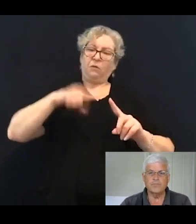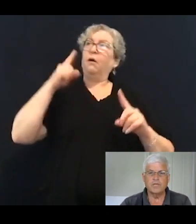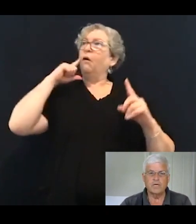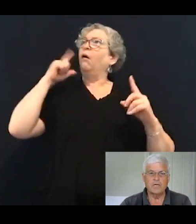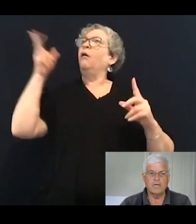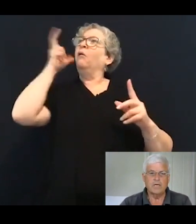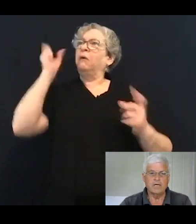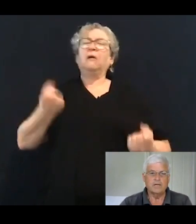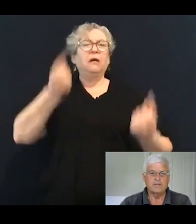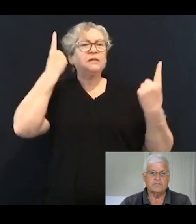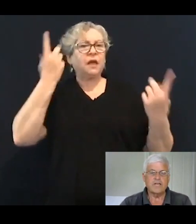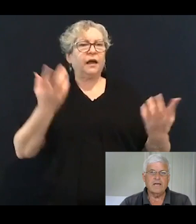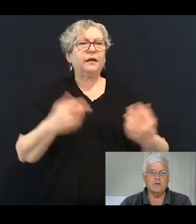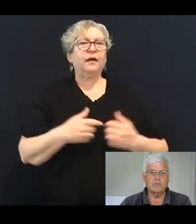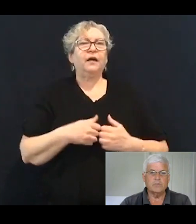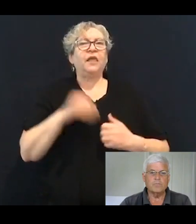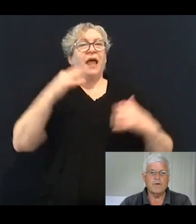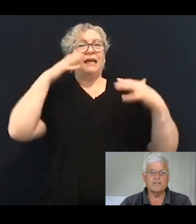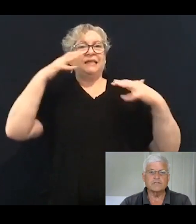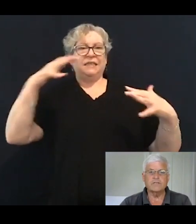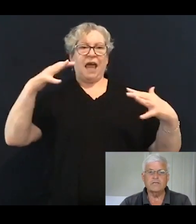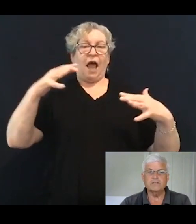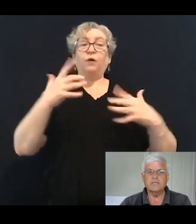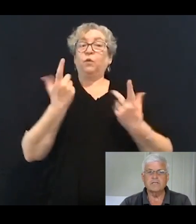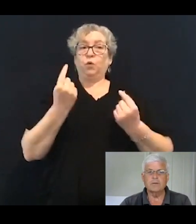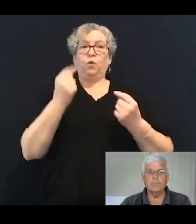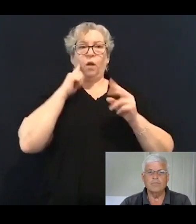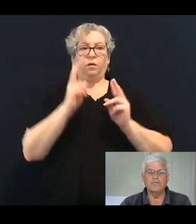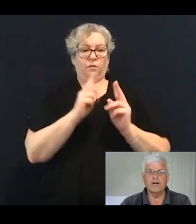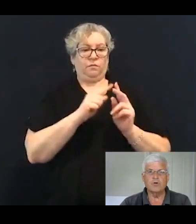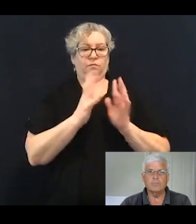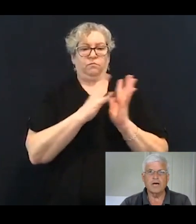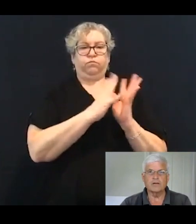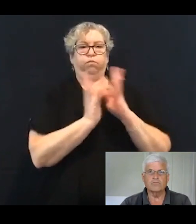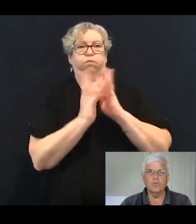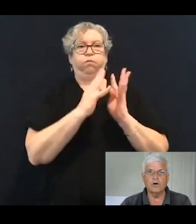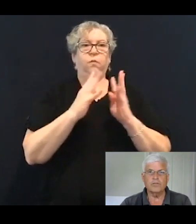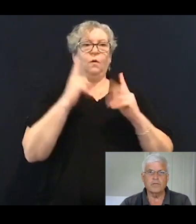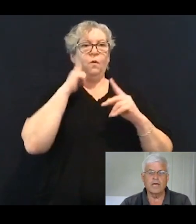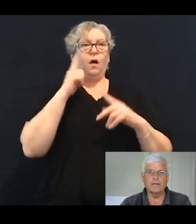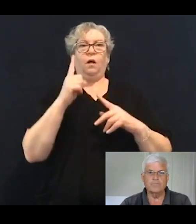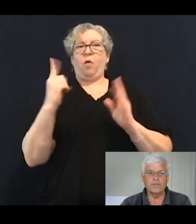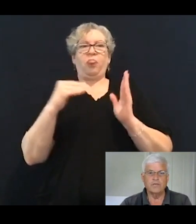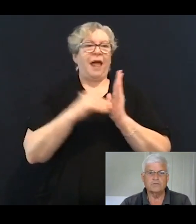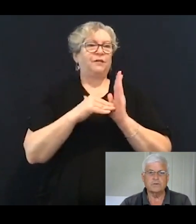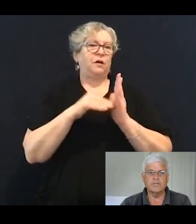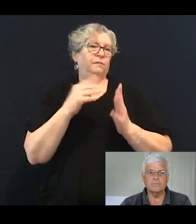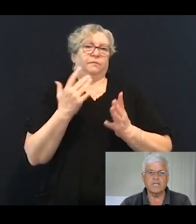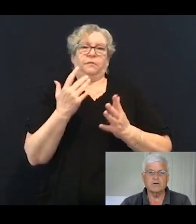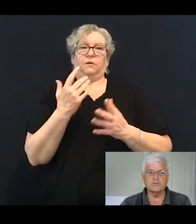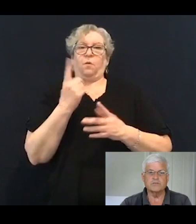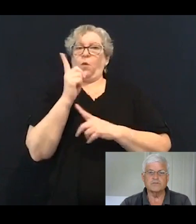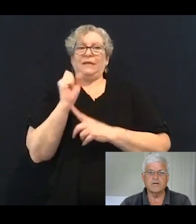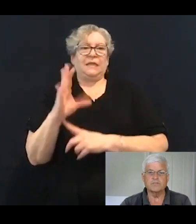Sound makes the cilia vibrate back and forth at sometimes thousands of times a second.